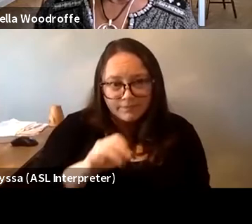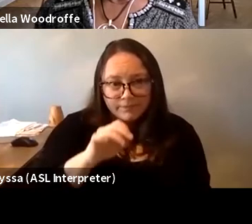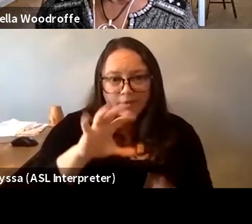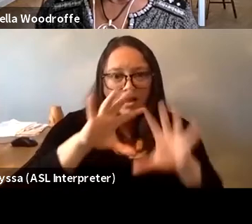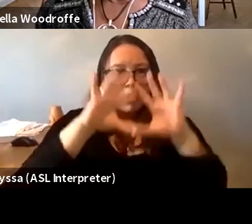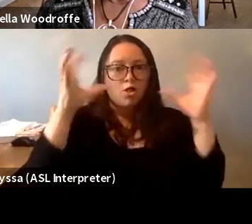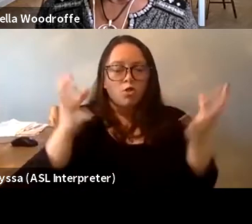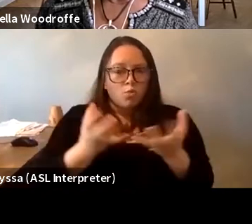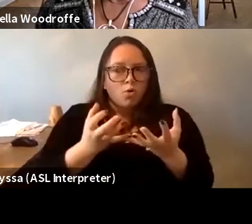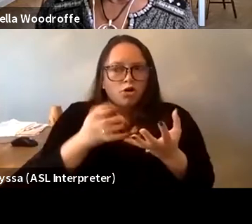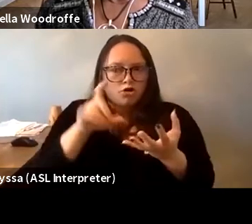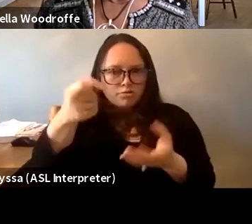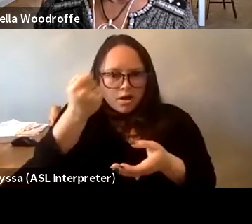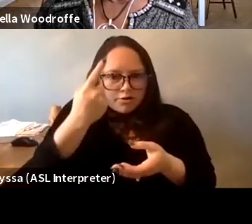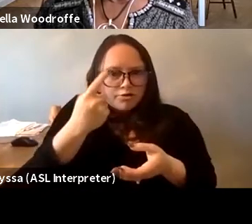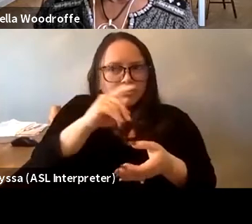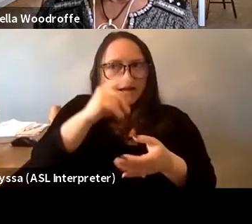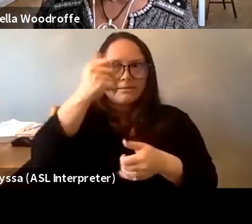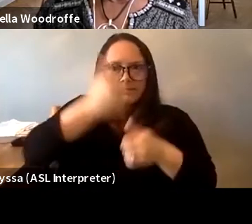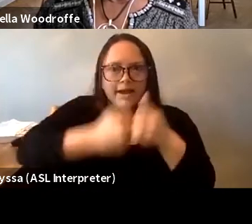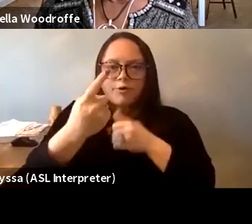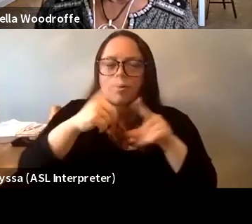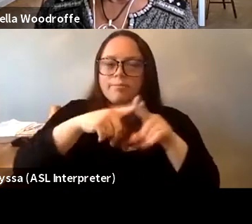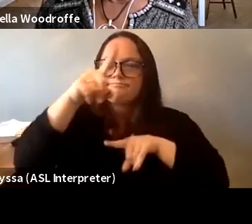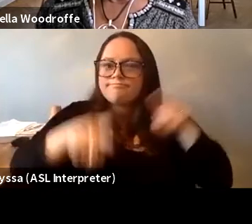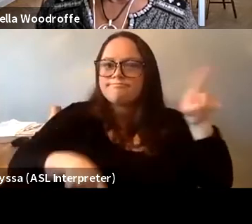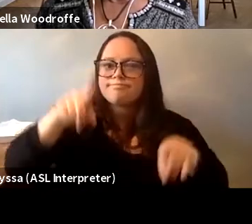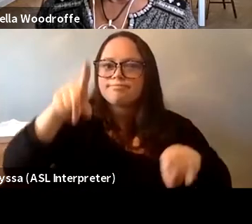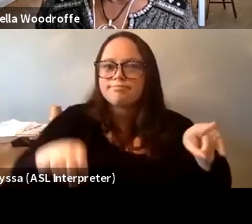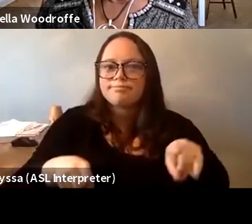differently. But it's something that you have to take into